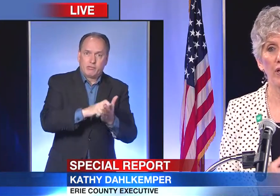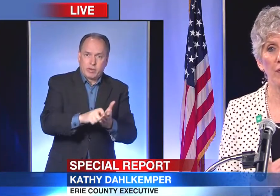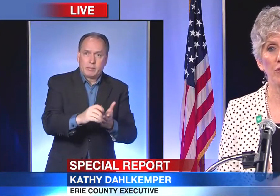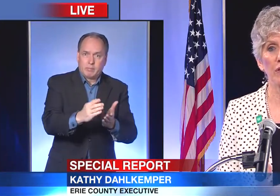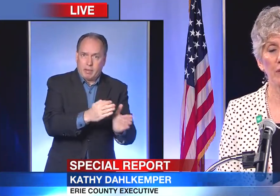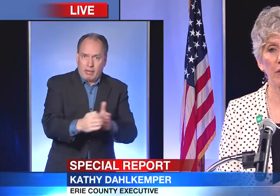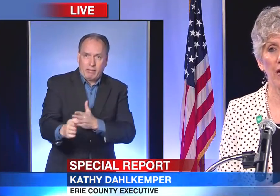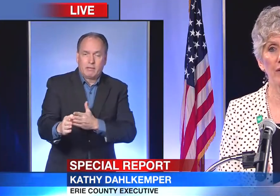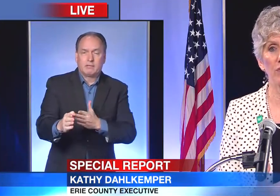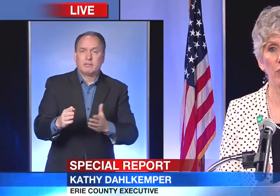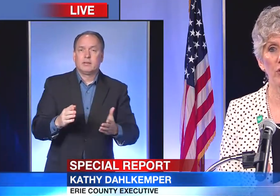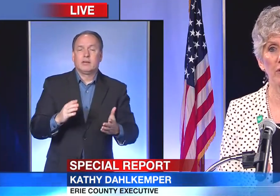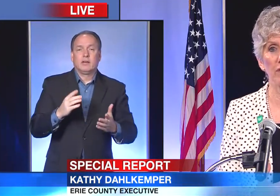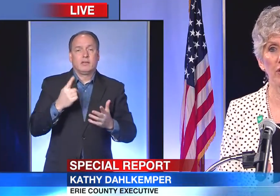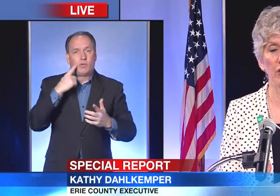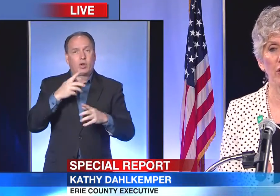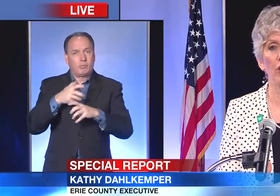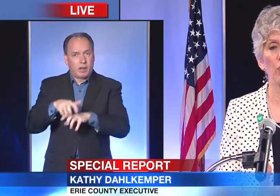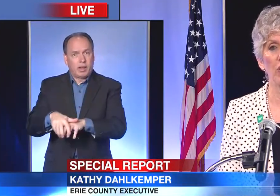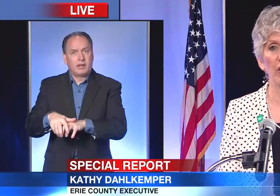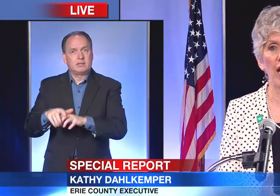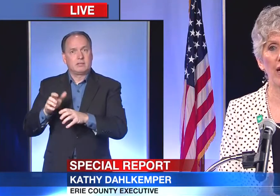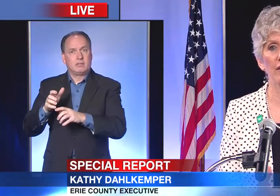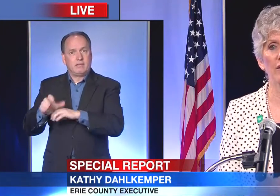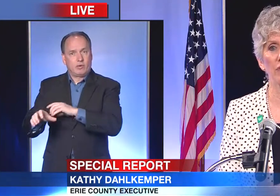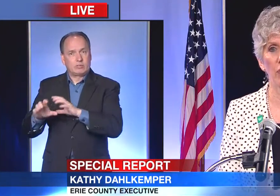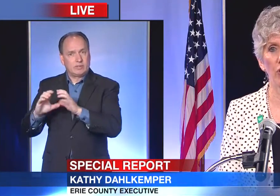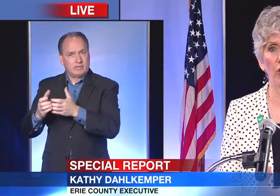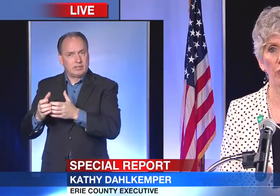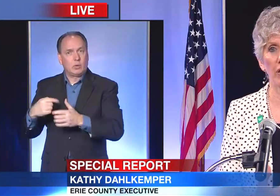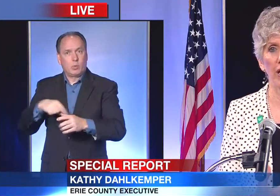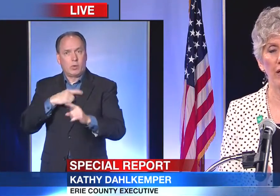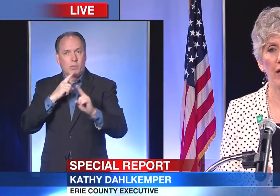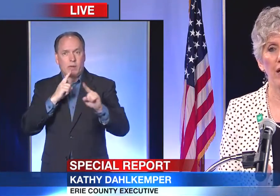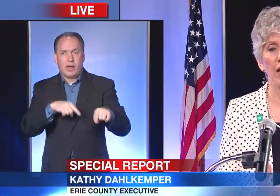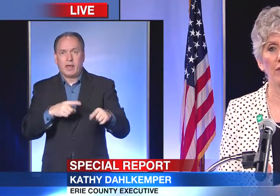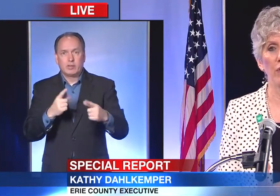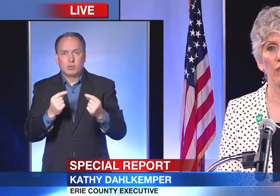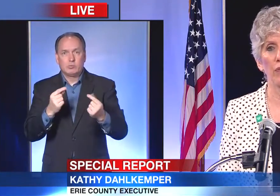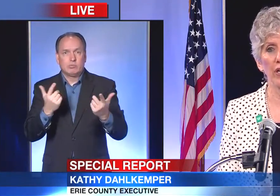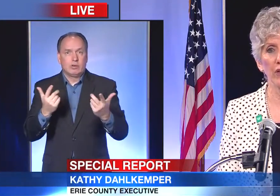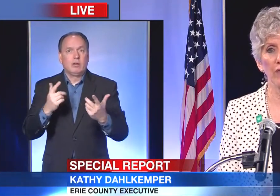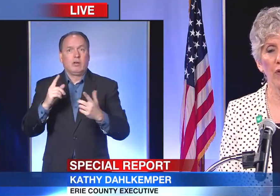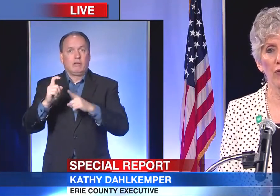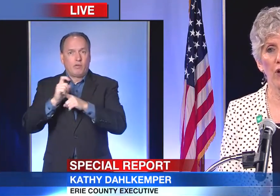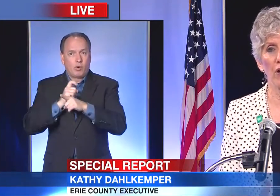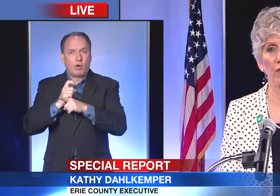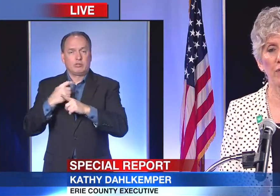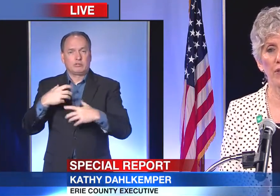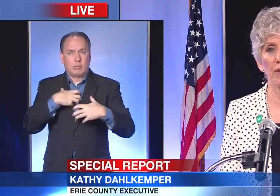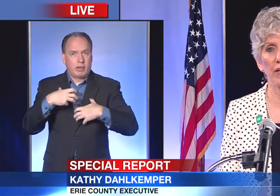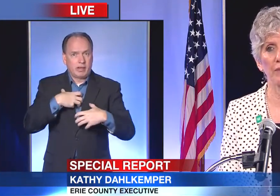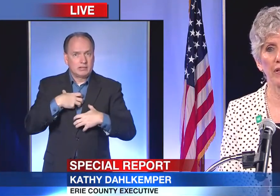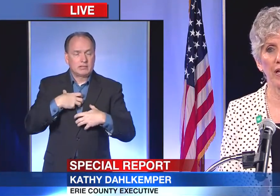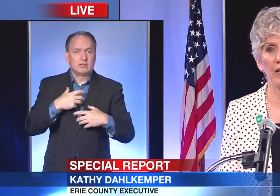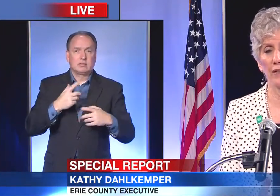REQUIRED, WE WOULD SUGGEST YOU HAVE A WRITTEN PLAN. SO WHEN IT COMES TO THE COMPLIANCE ENFORCEMENT DIVISION,